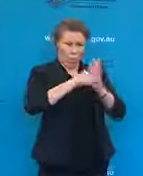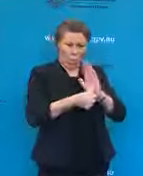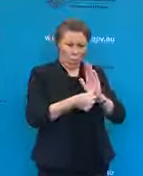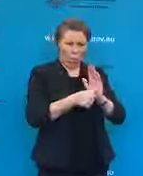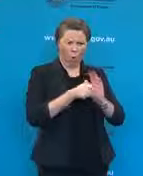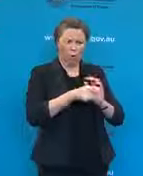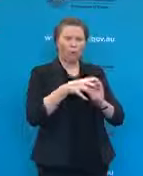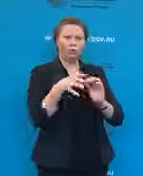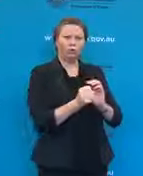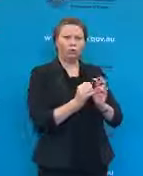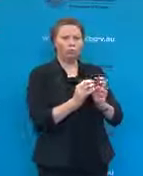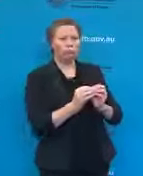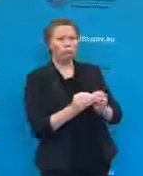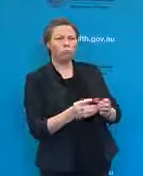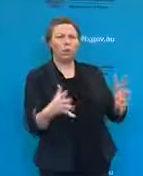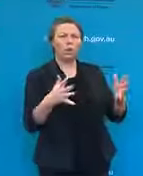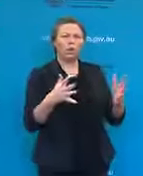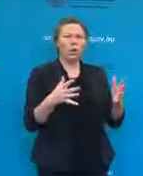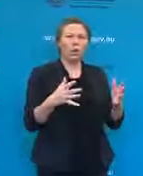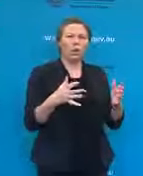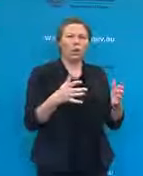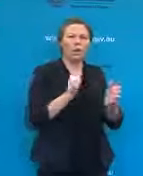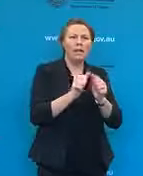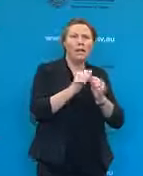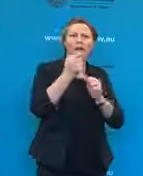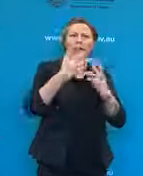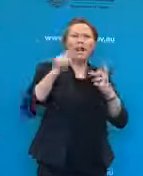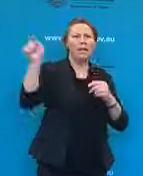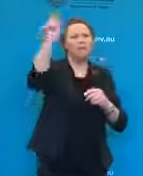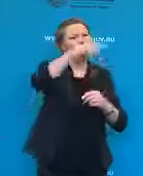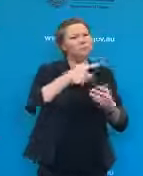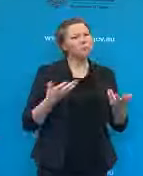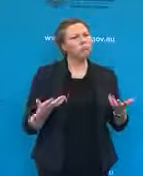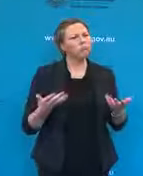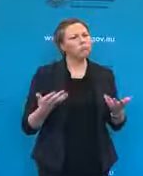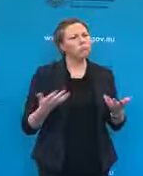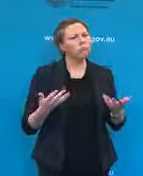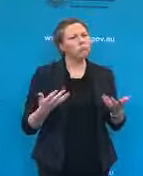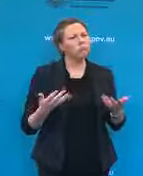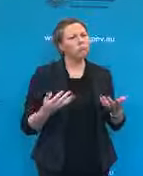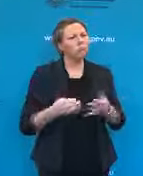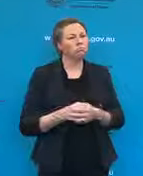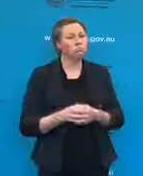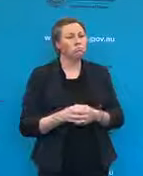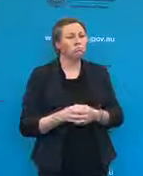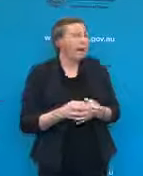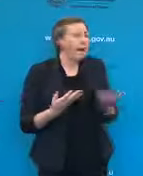that things like elimination would have been more successful there? Look, I think there's a lot of lot of luck in this but